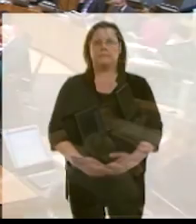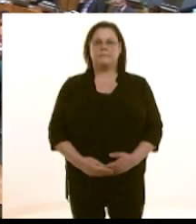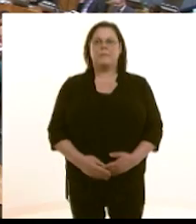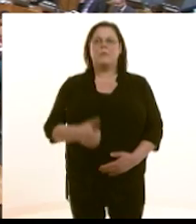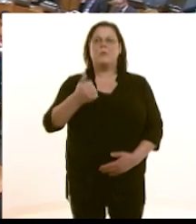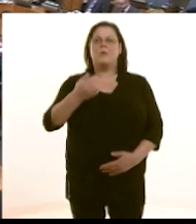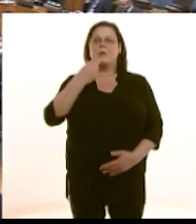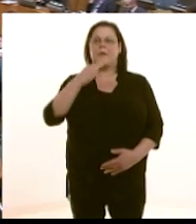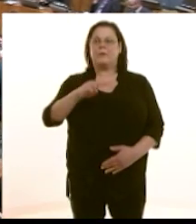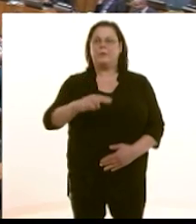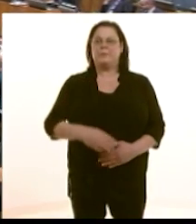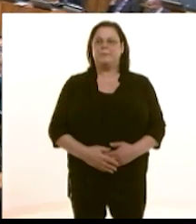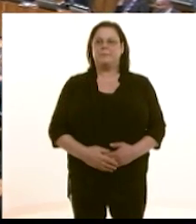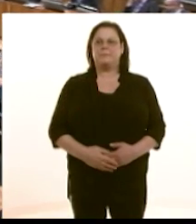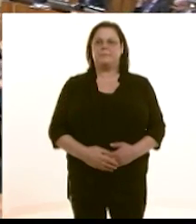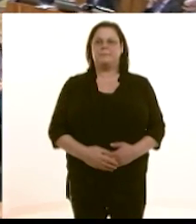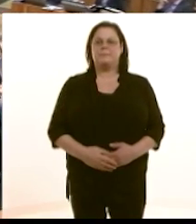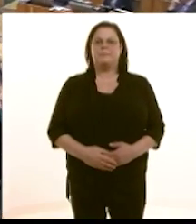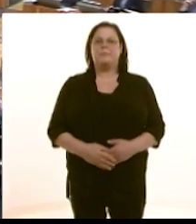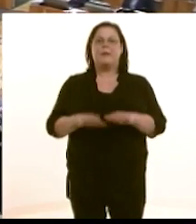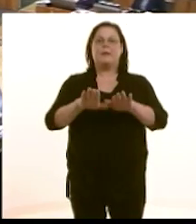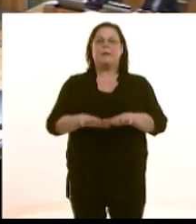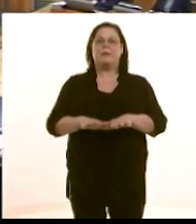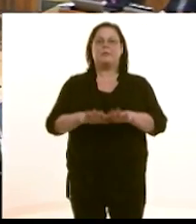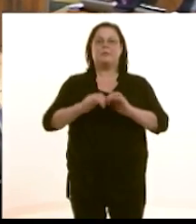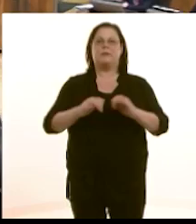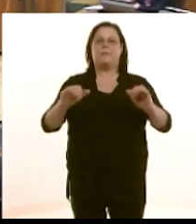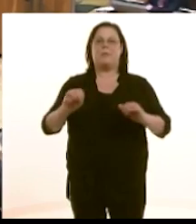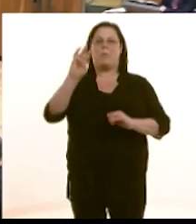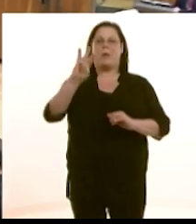Y Llywydd / The Presiding Officer: Good afternoon. The National Assembly for Wales is now in session. Y Llywydd / The Presiding Officer: Before